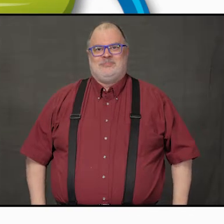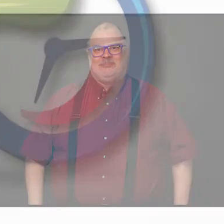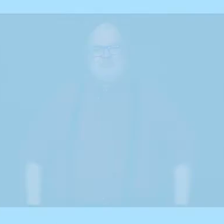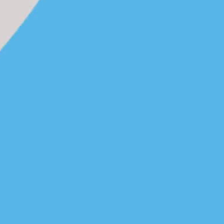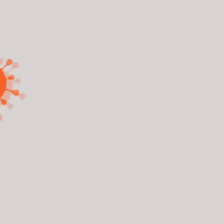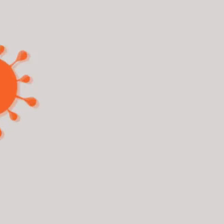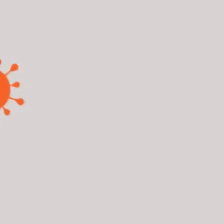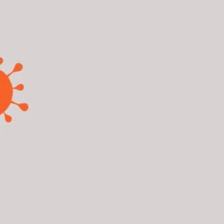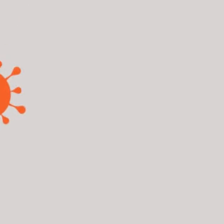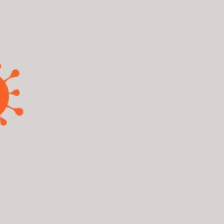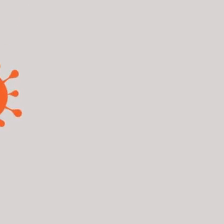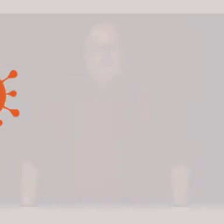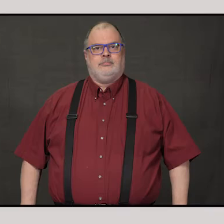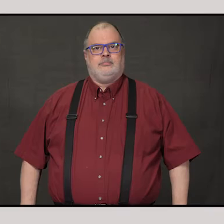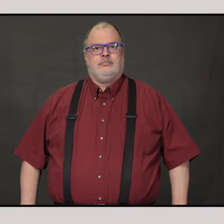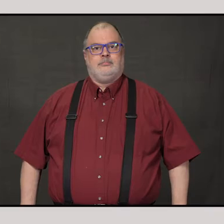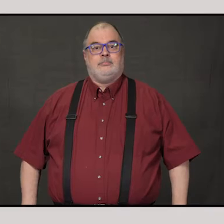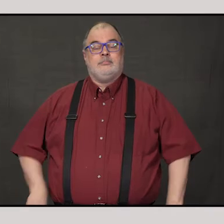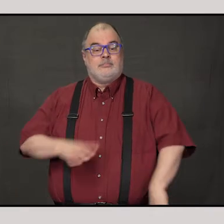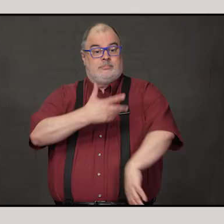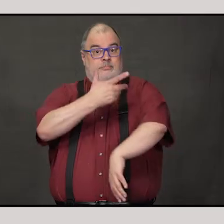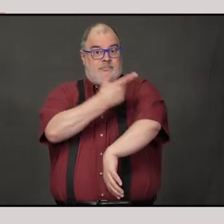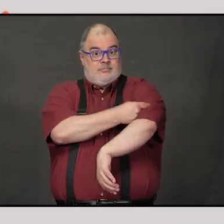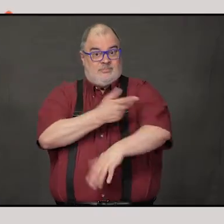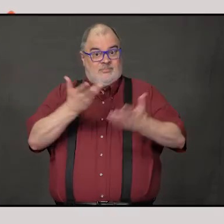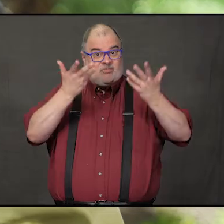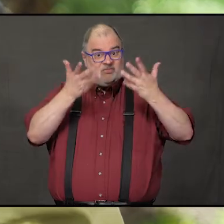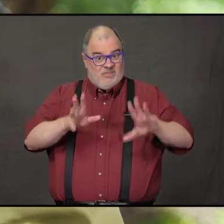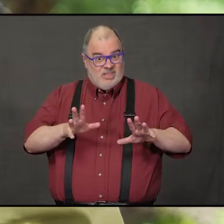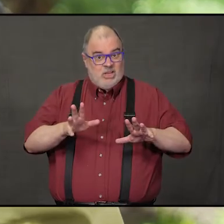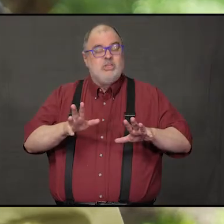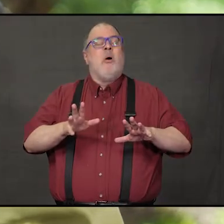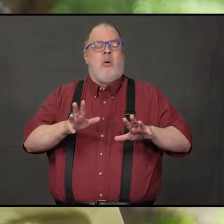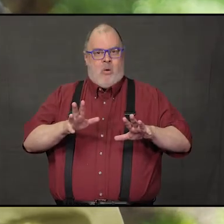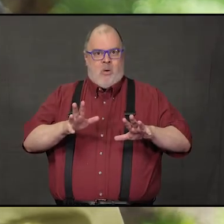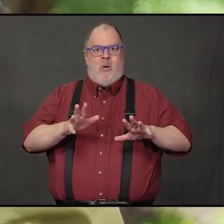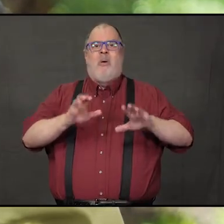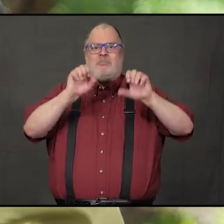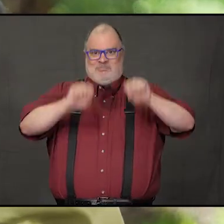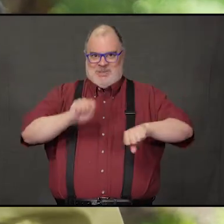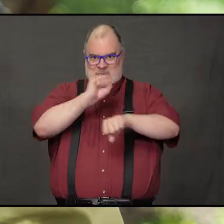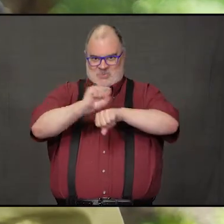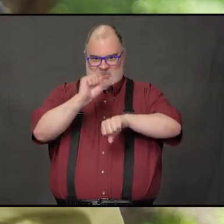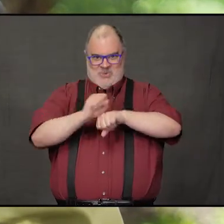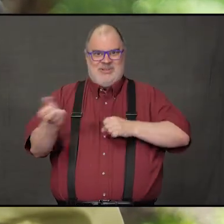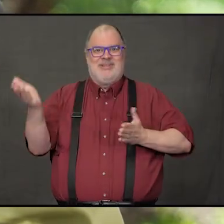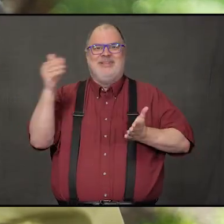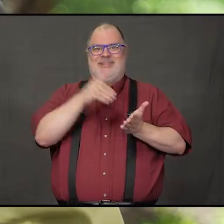and it made me feel just super great. Also, it allowed me and my family to